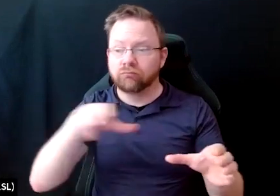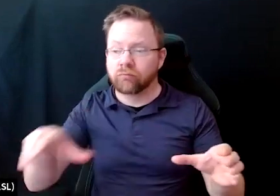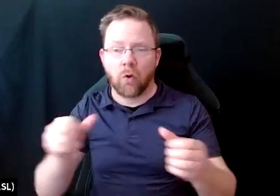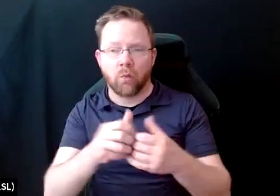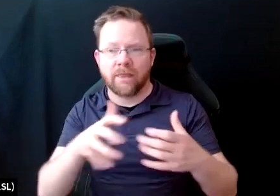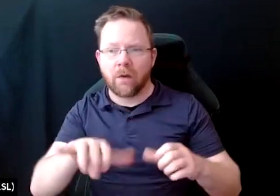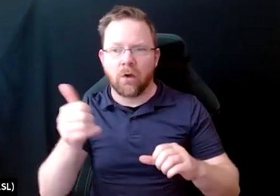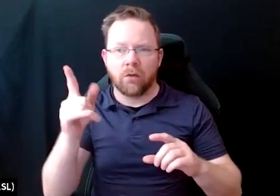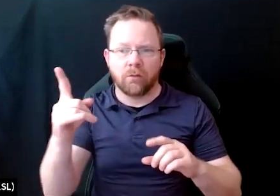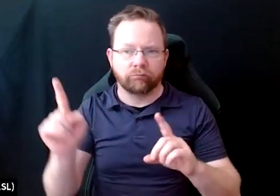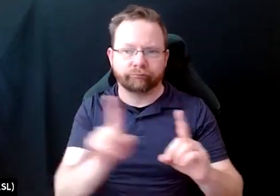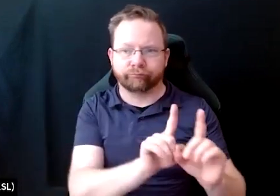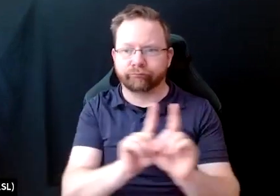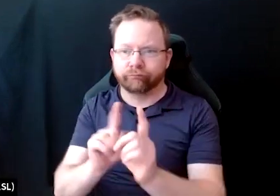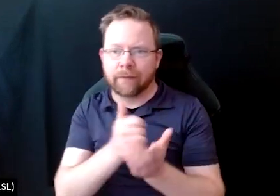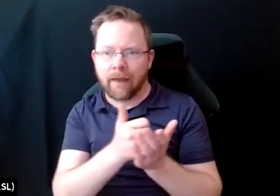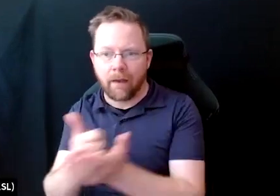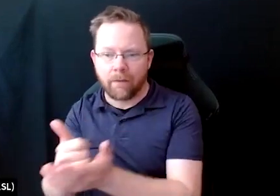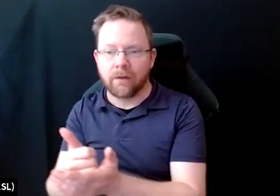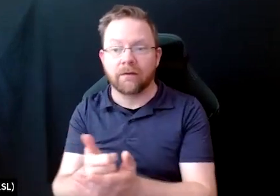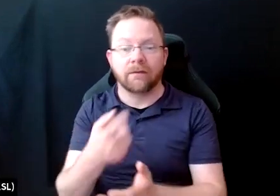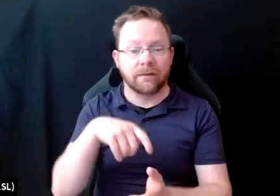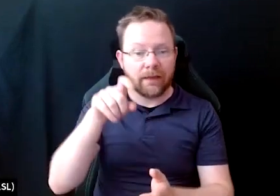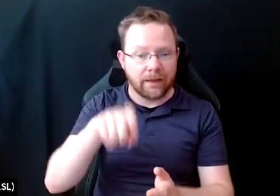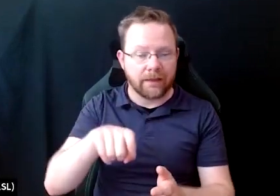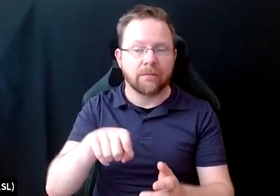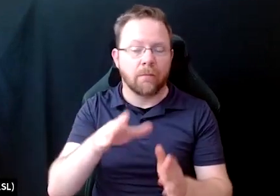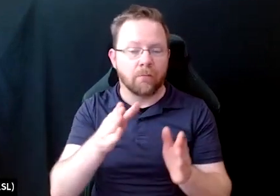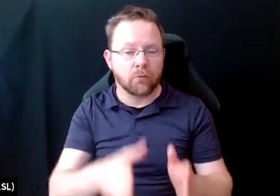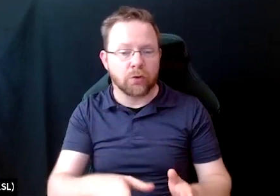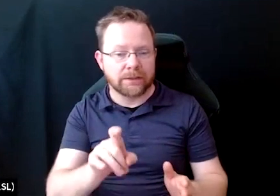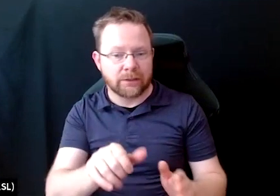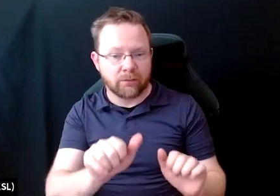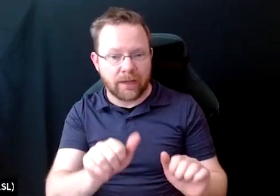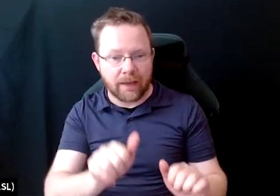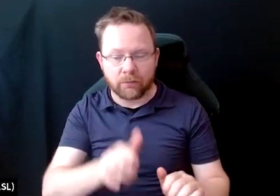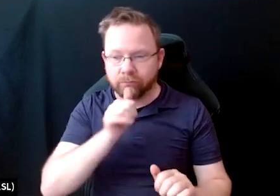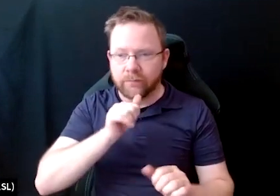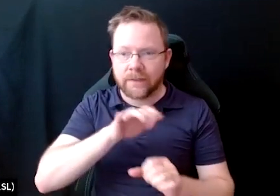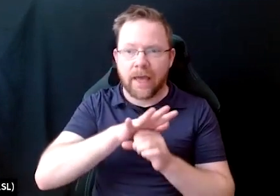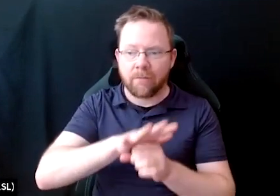They need to be able to deal with cabin depressurization,